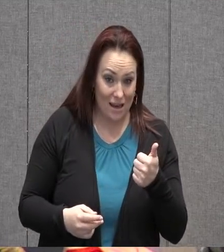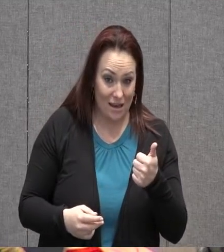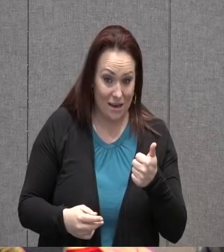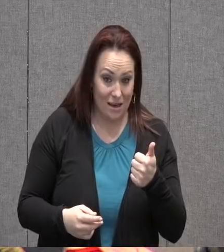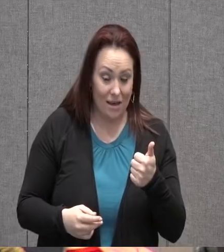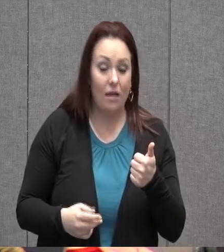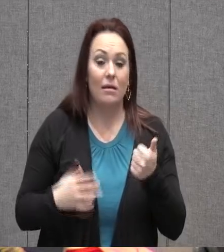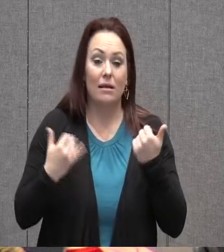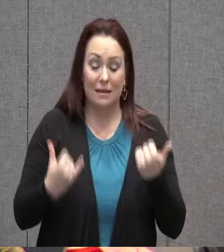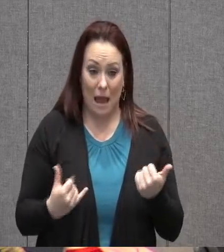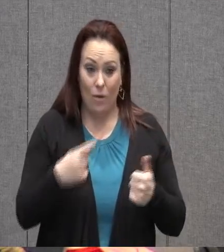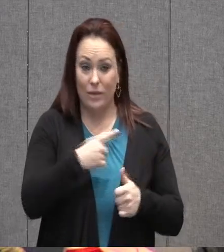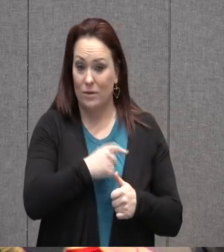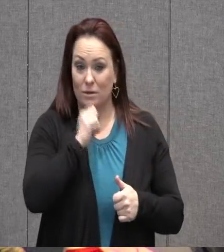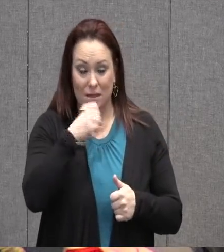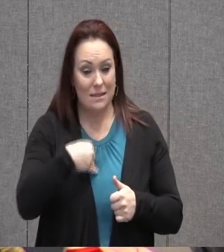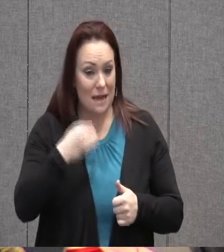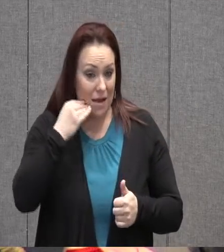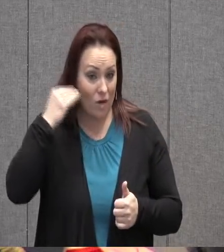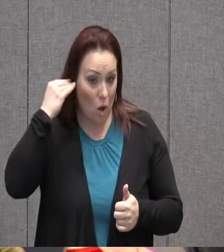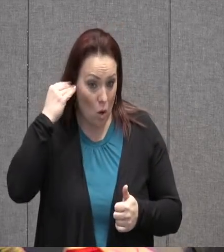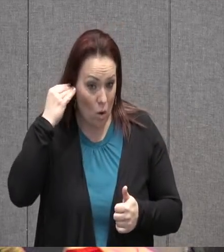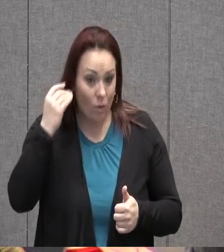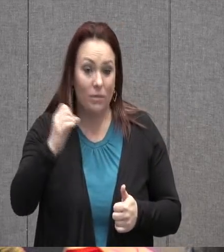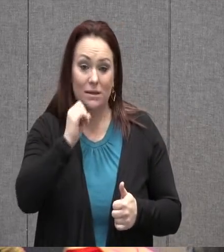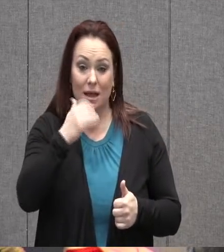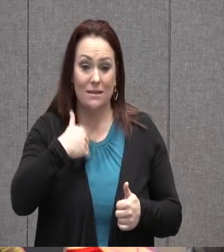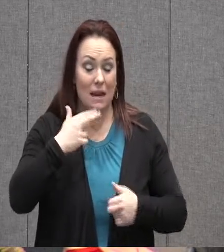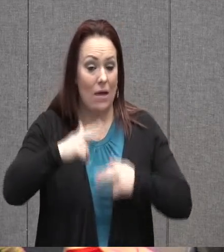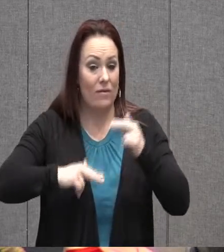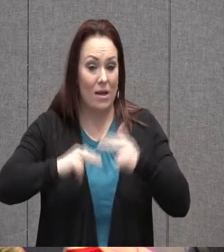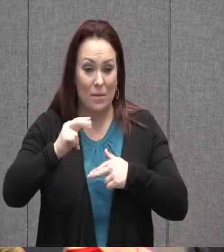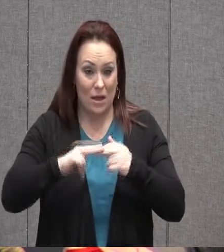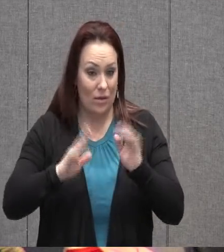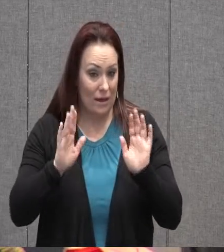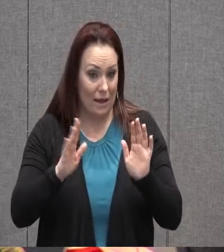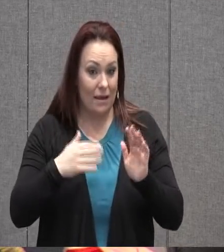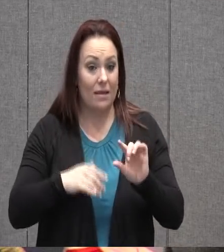It has three special images.